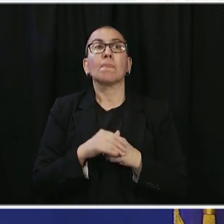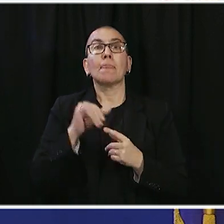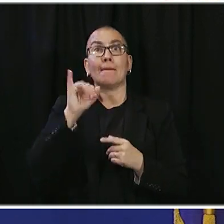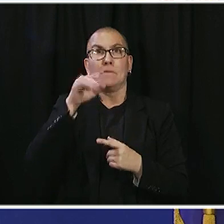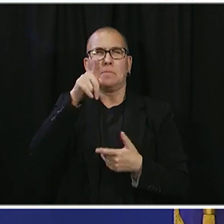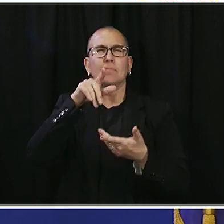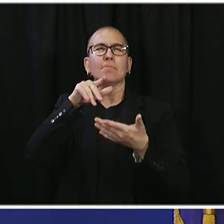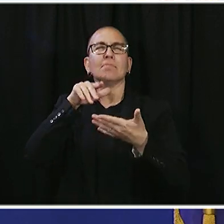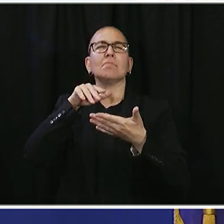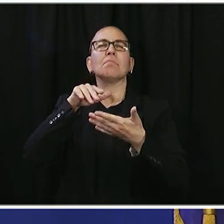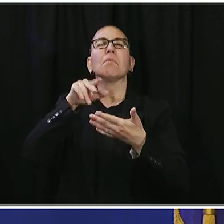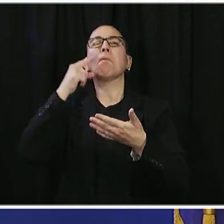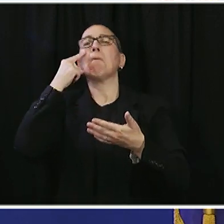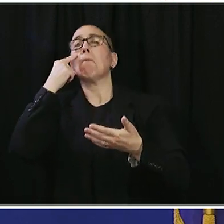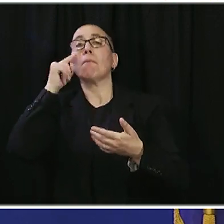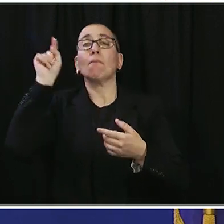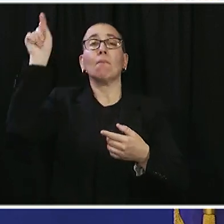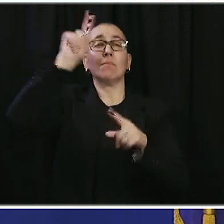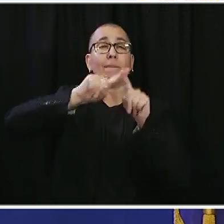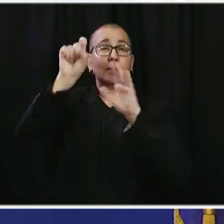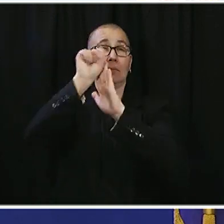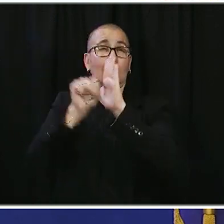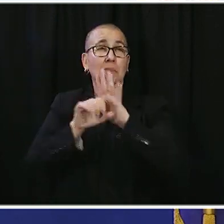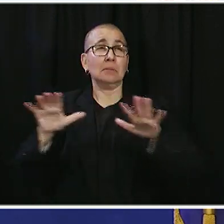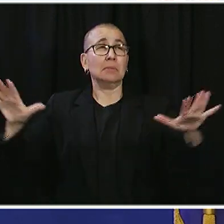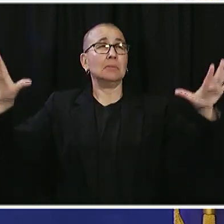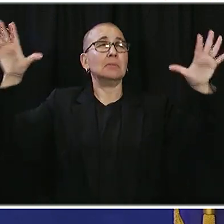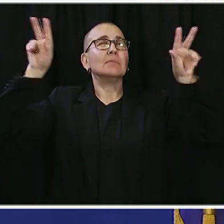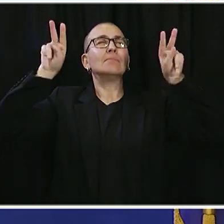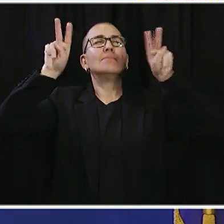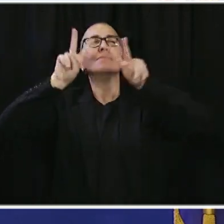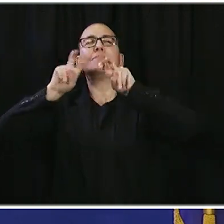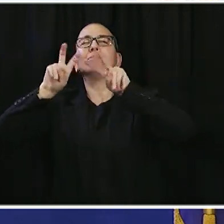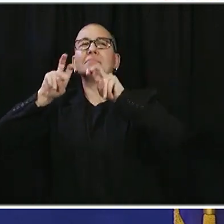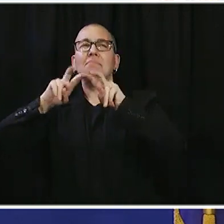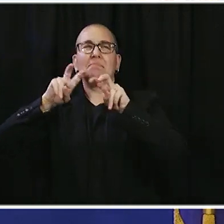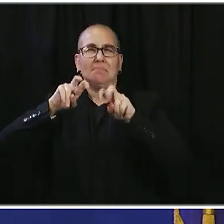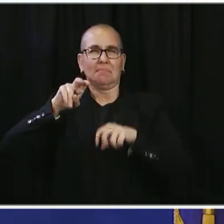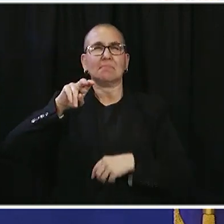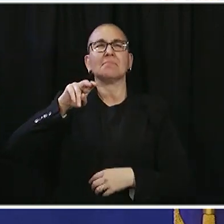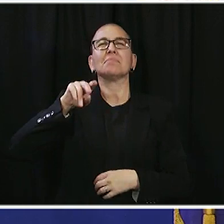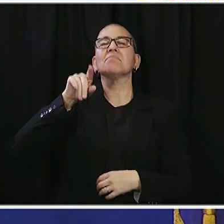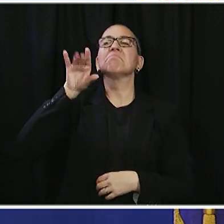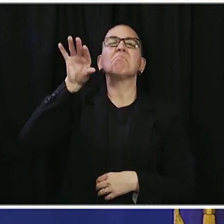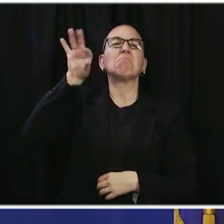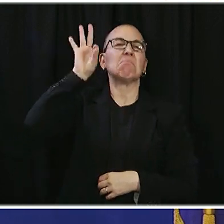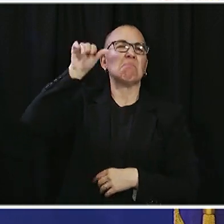ONE OF THE LESSONS WE'RE LEARNING FROM OTHER STATES IS PARTICULARLY TO GET AT POPULATIONS THAT WE KNOW JUST